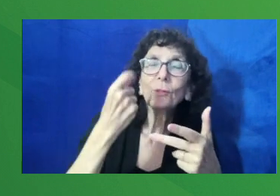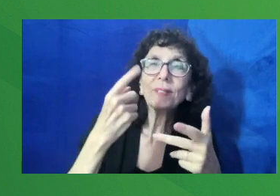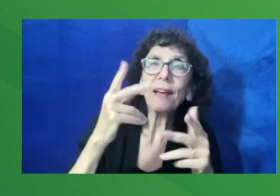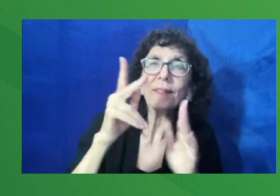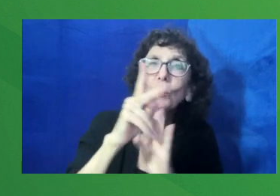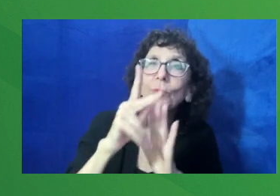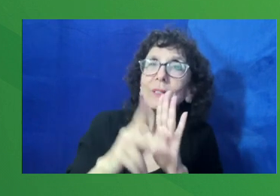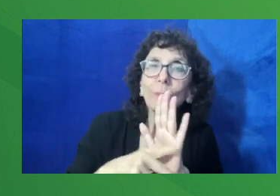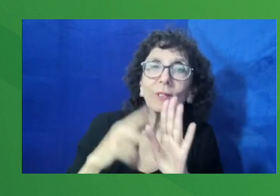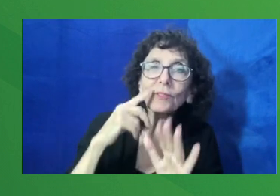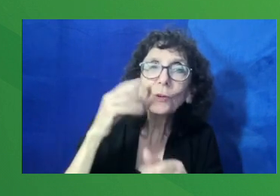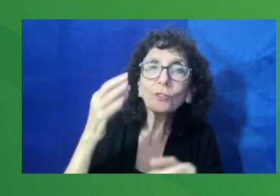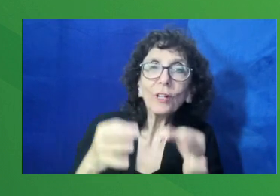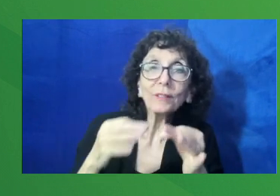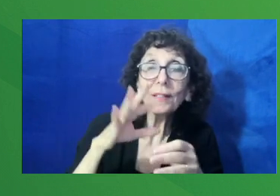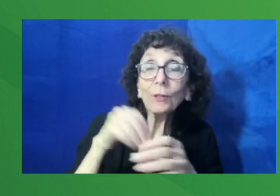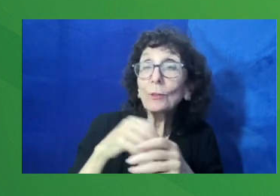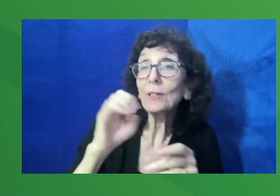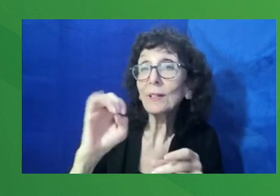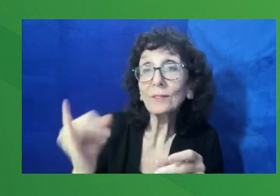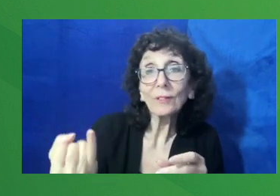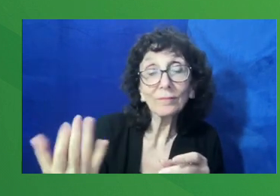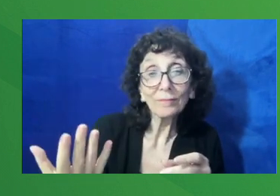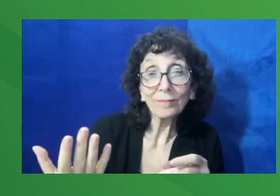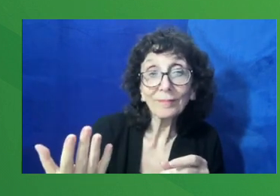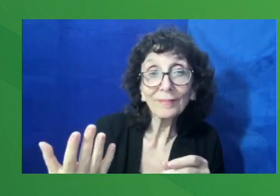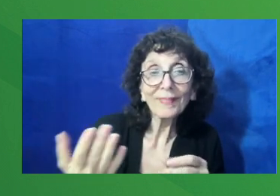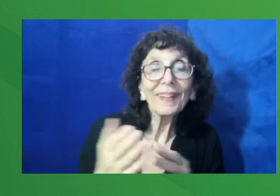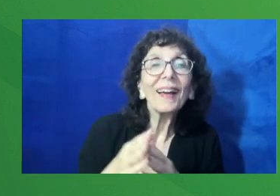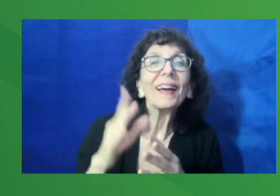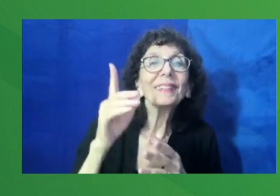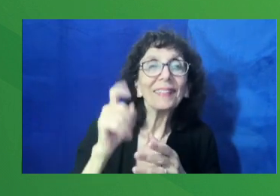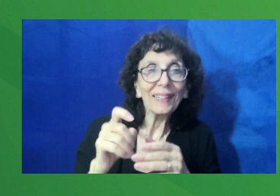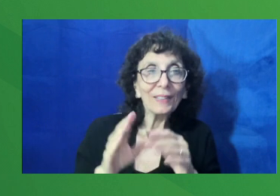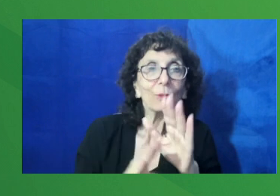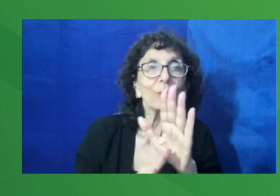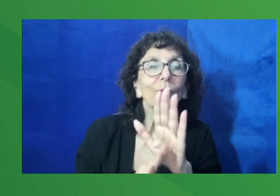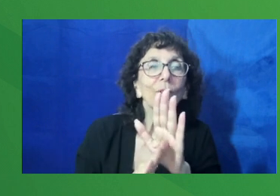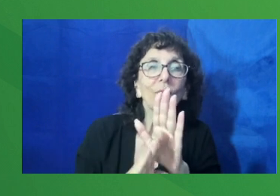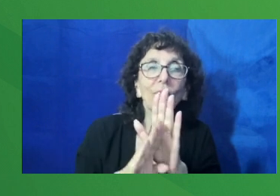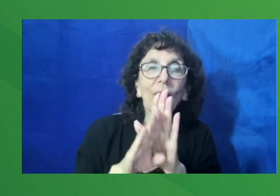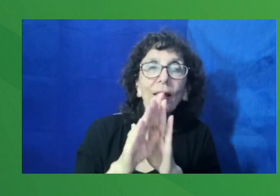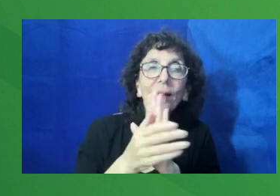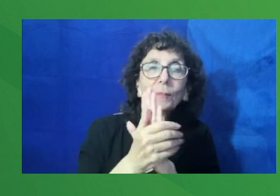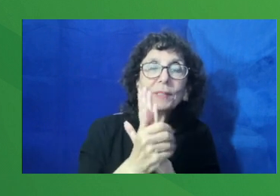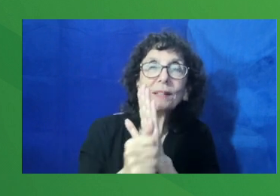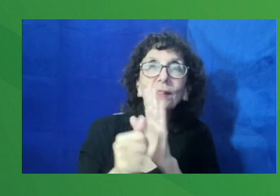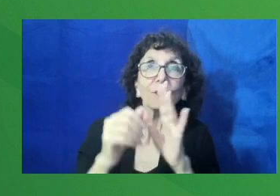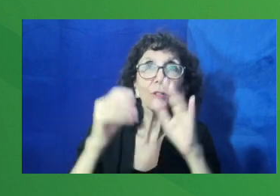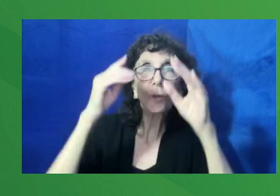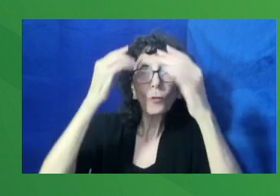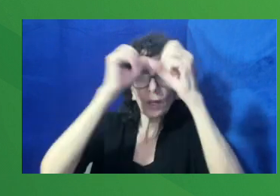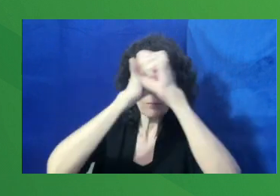environmental justice. They need to develop skills to apply systems thinking, work collaboratively,